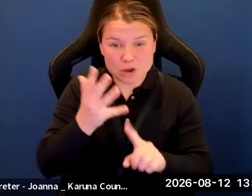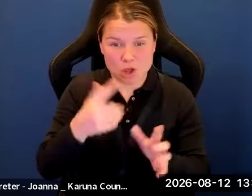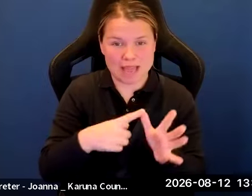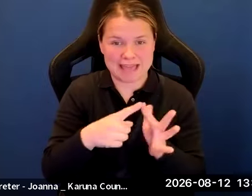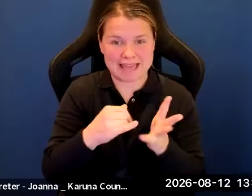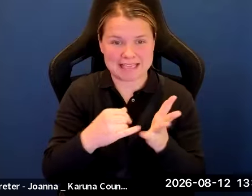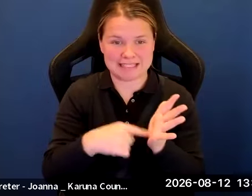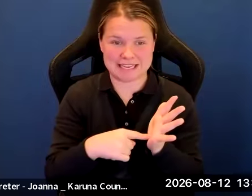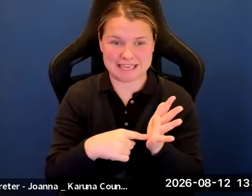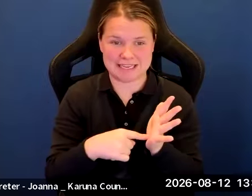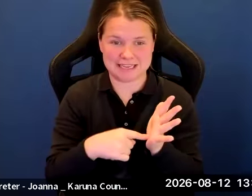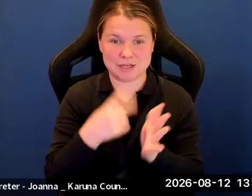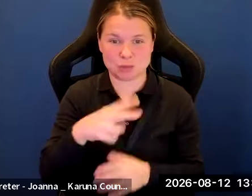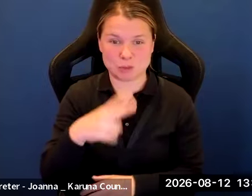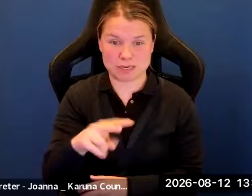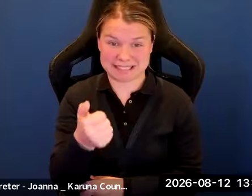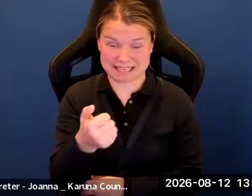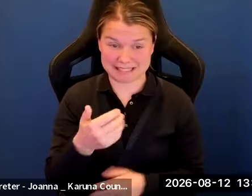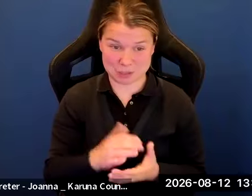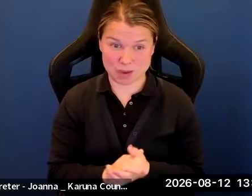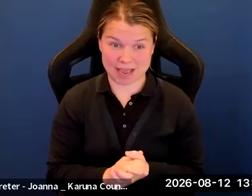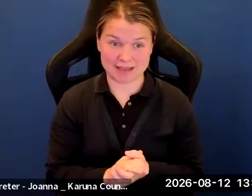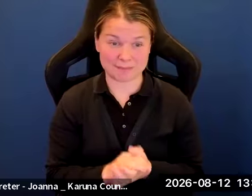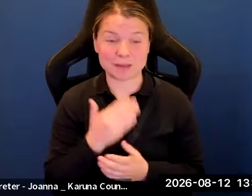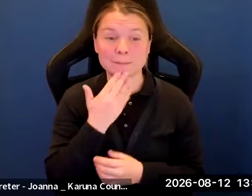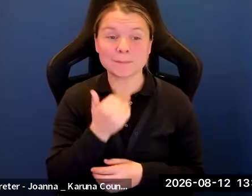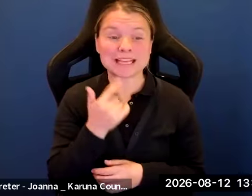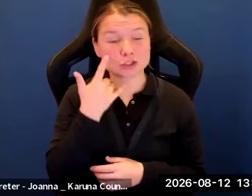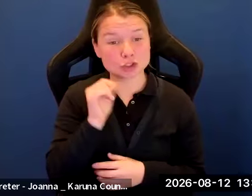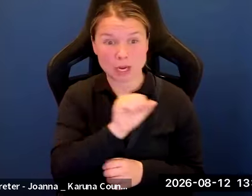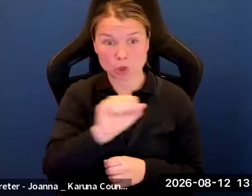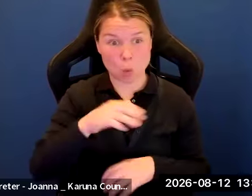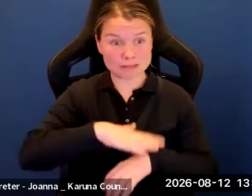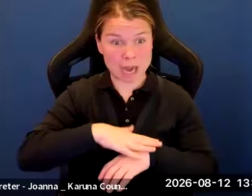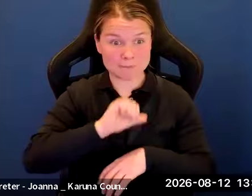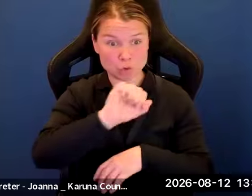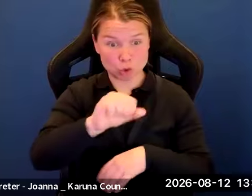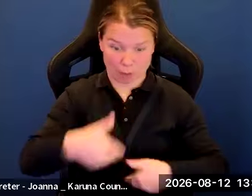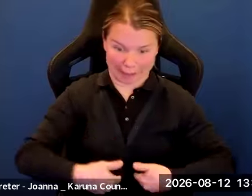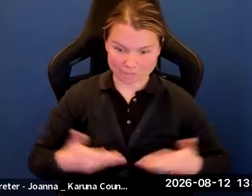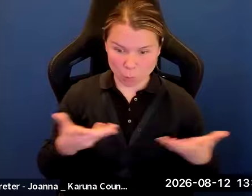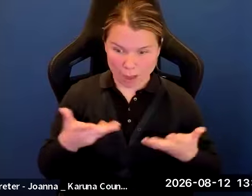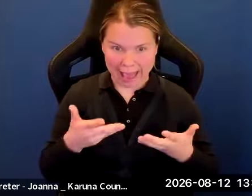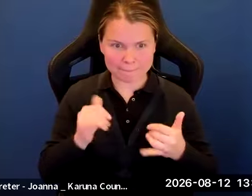applications close at 5 p.m. Australian Eastern Standard Time on the 21st of September 2026. So please check that